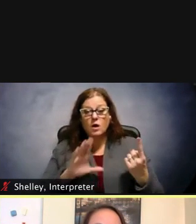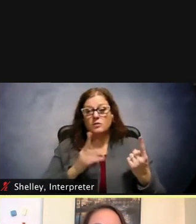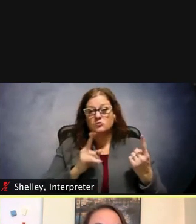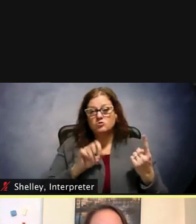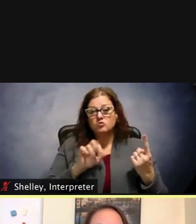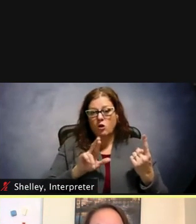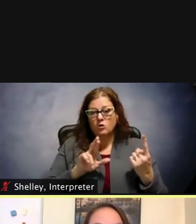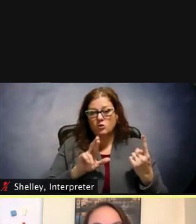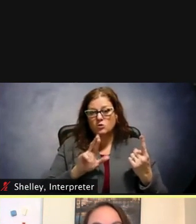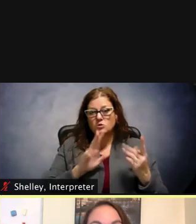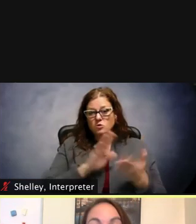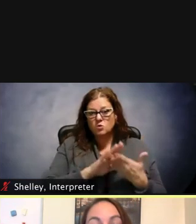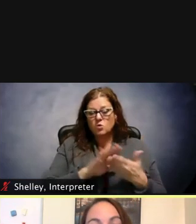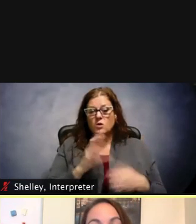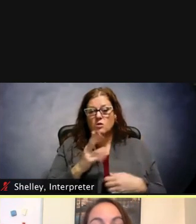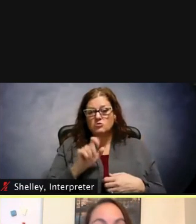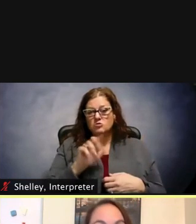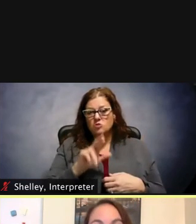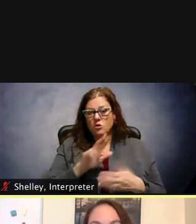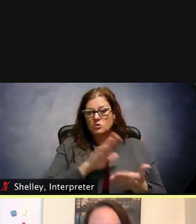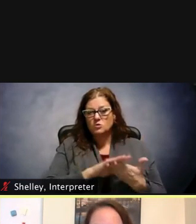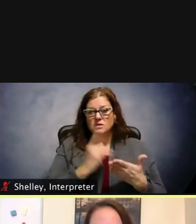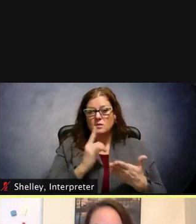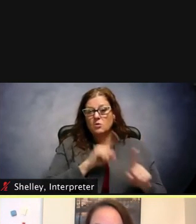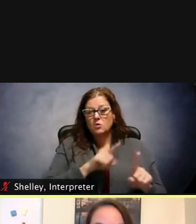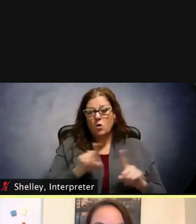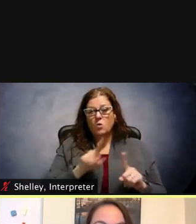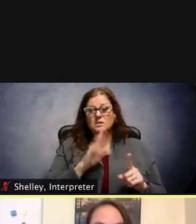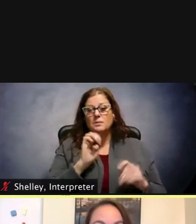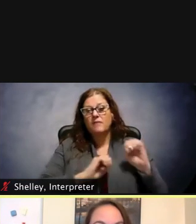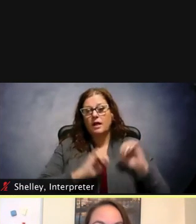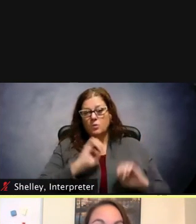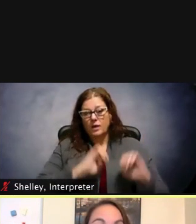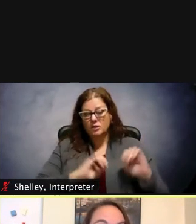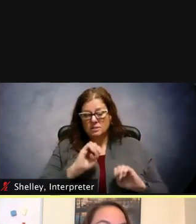a charter school is somewhere that I would go and do some evaluations and if a student needed